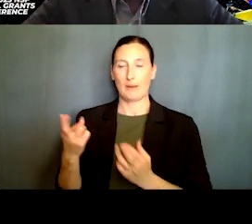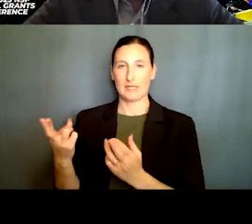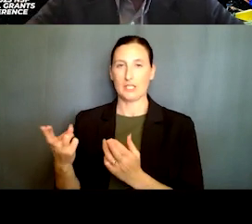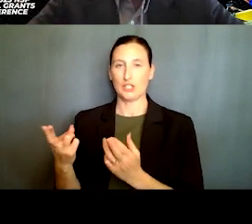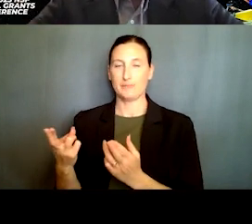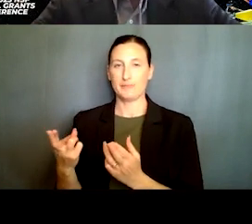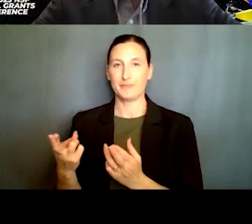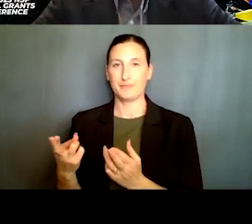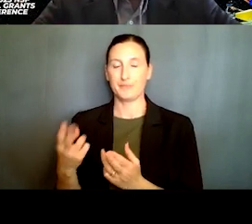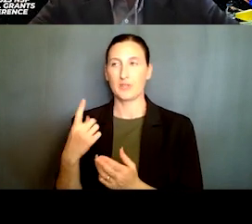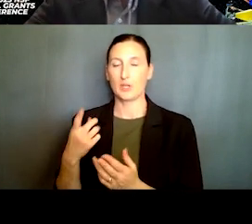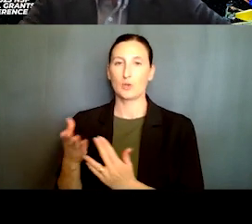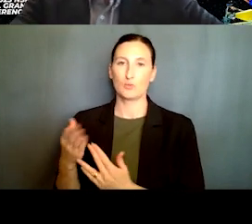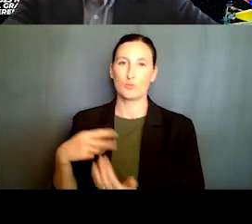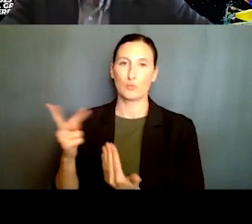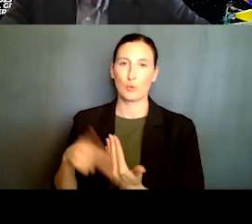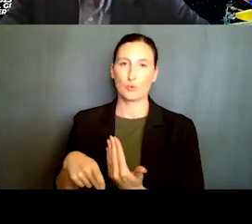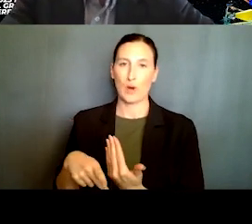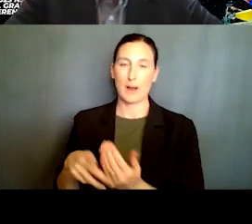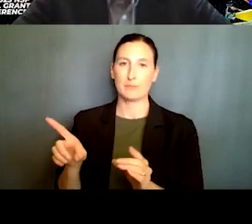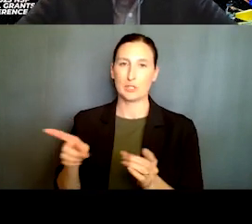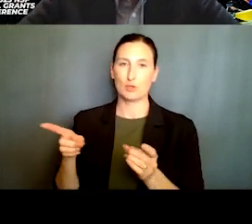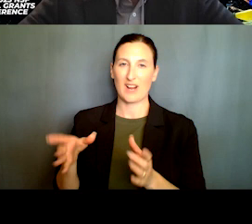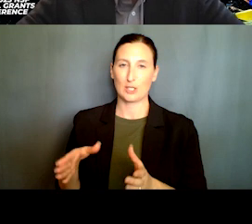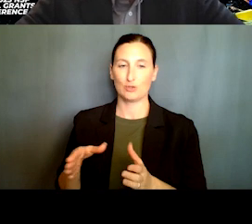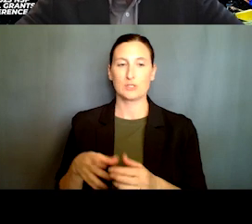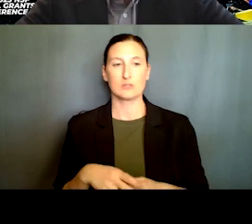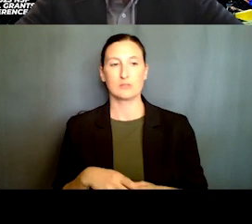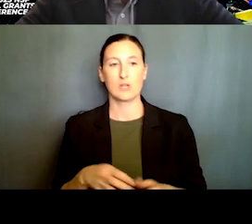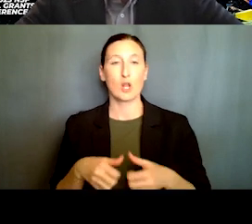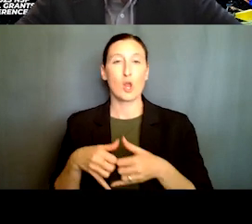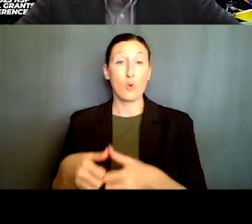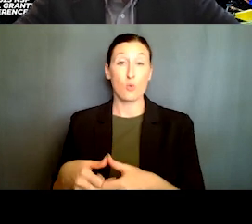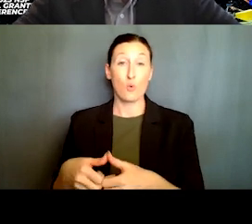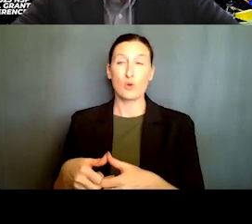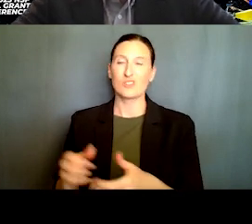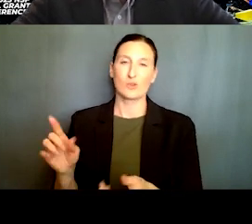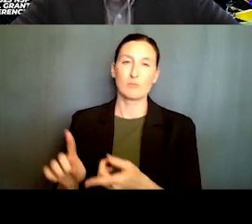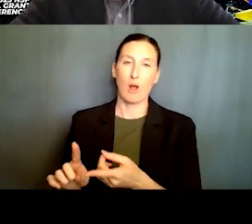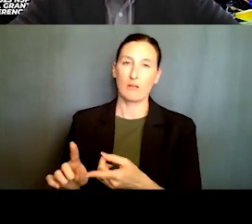made pretty quickly by program directors. Award sizes are relatively small.